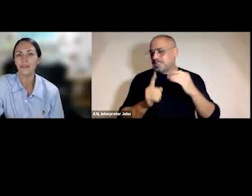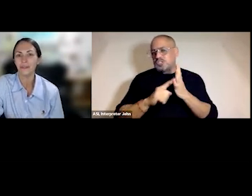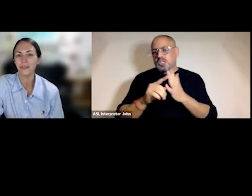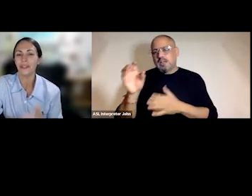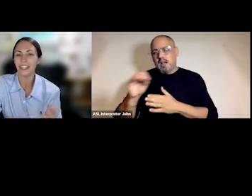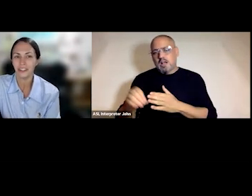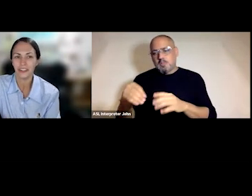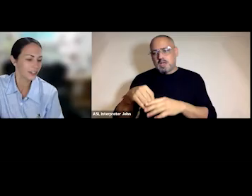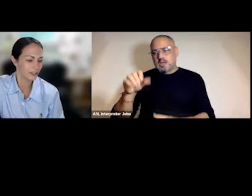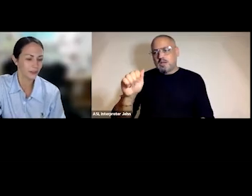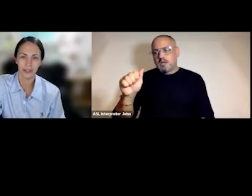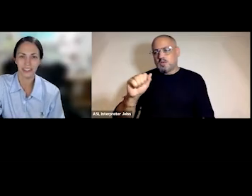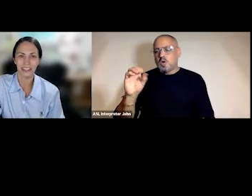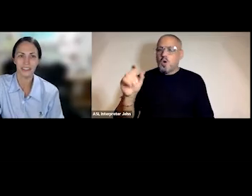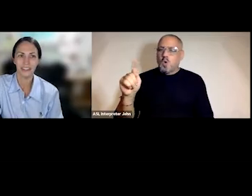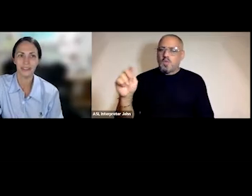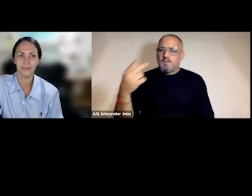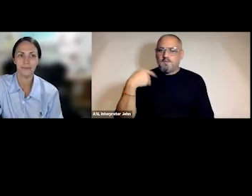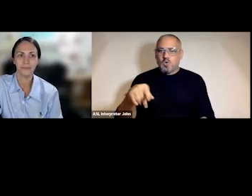so that you can get credit for the work that you do.